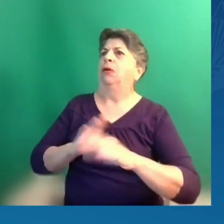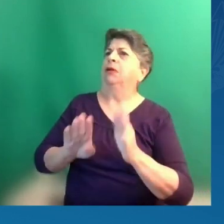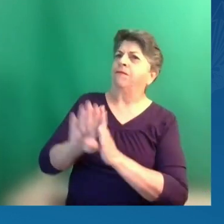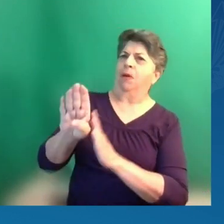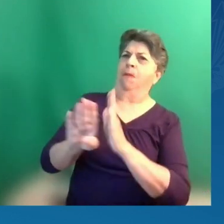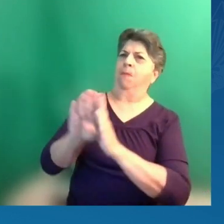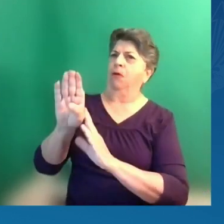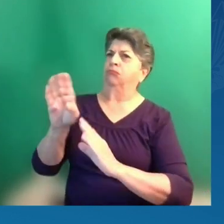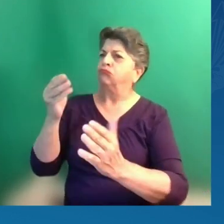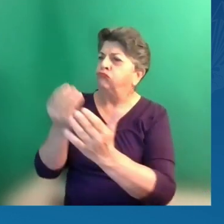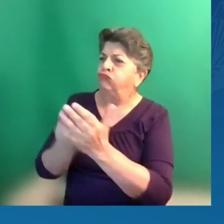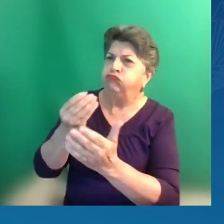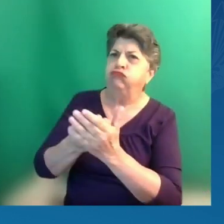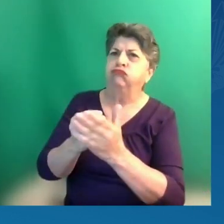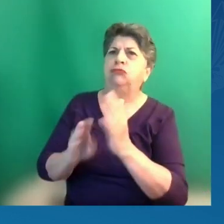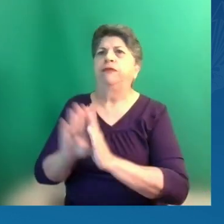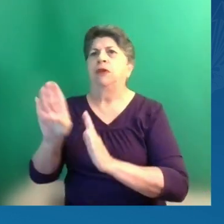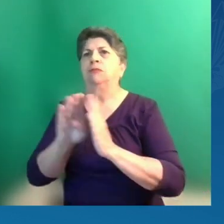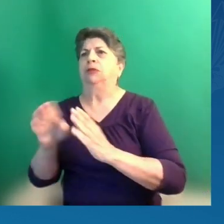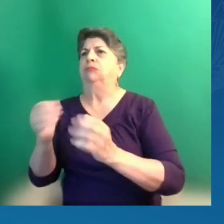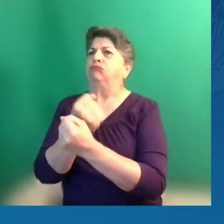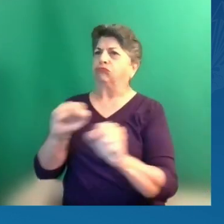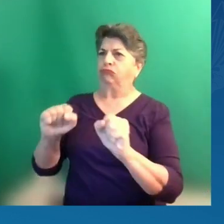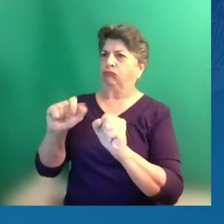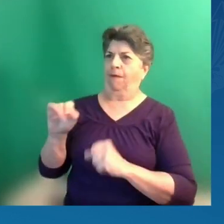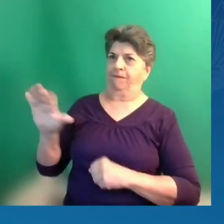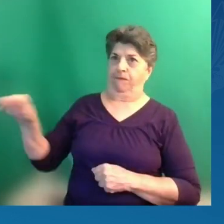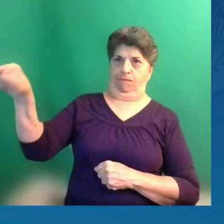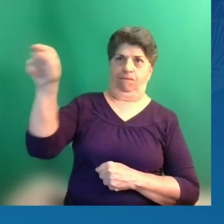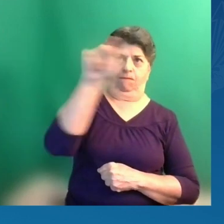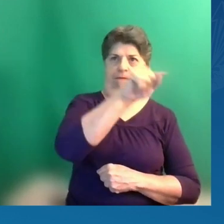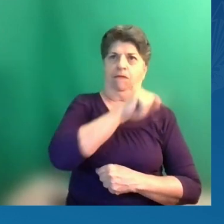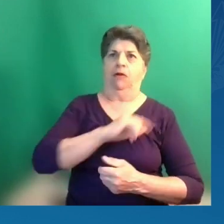for your remarks and for the role, as you've indicated that Department of Defense